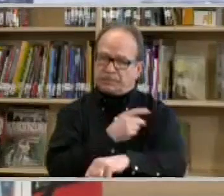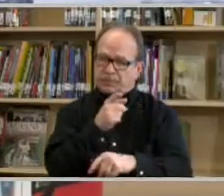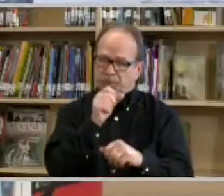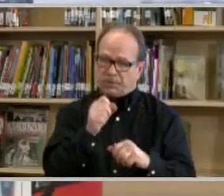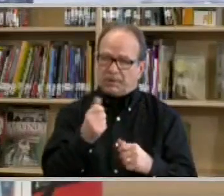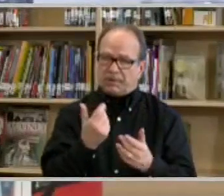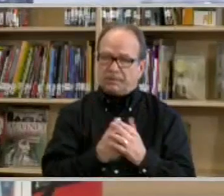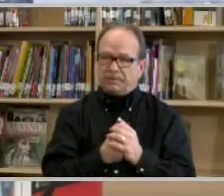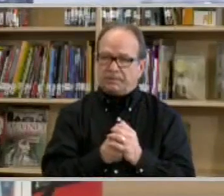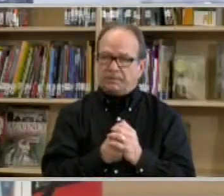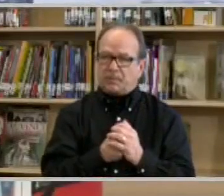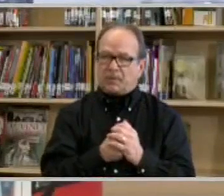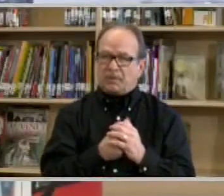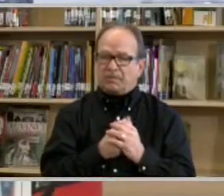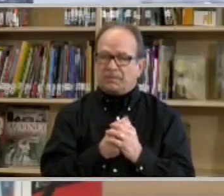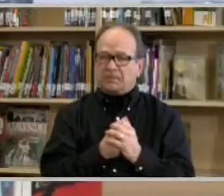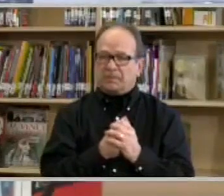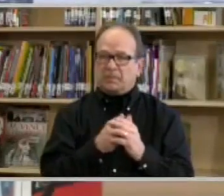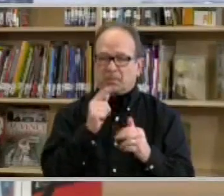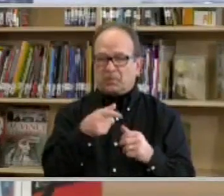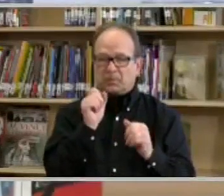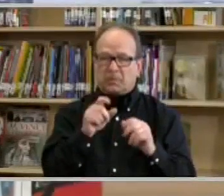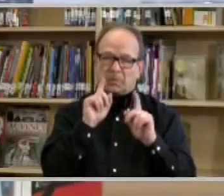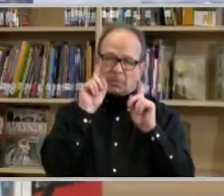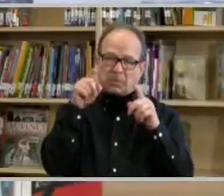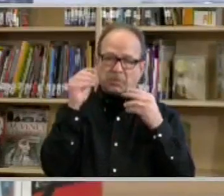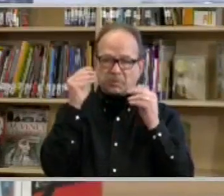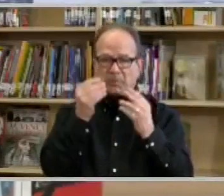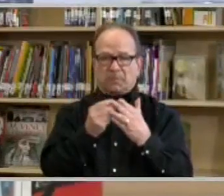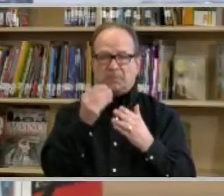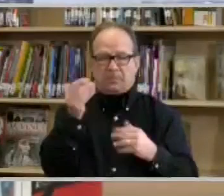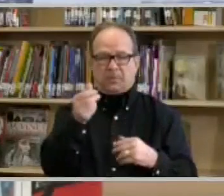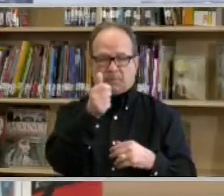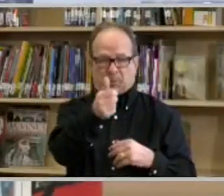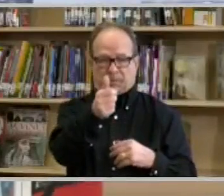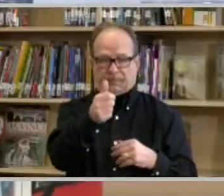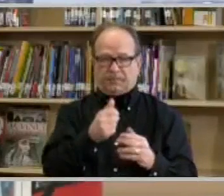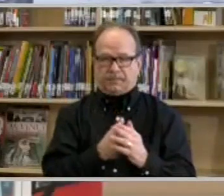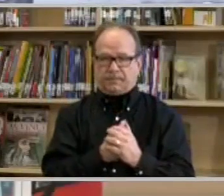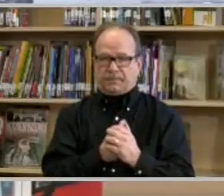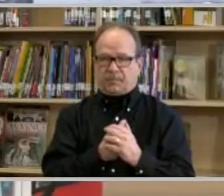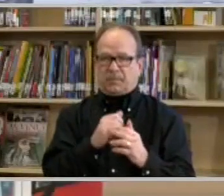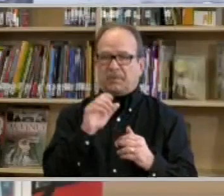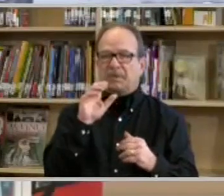HAS IMPROVED SO MUCH THAT YOU CAN JUST GO TO YOUR NEIGHBORHOOD